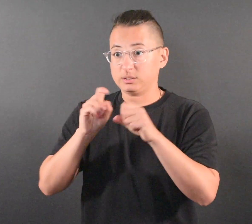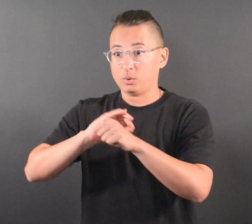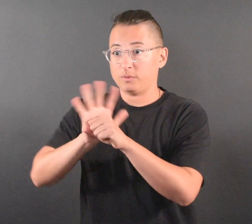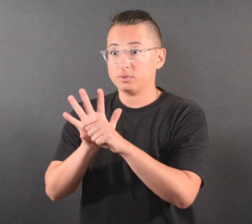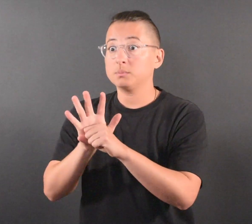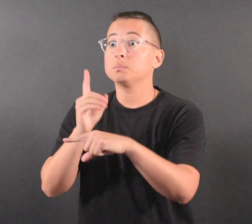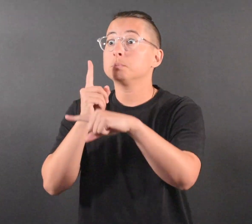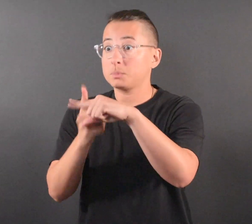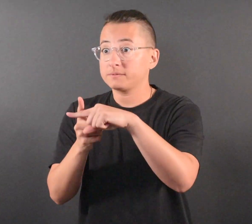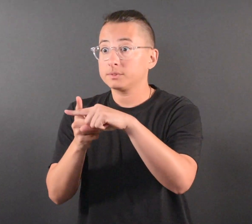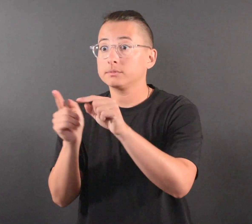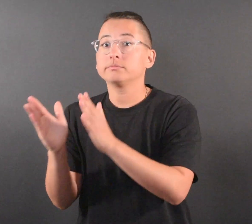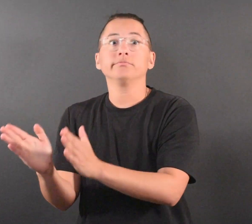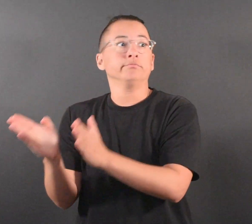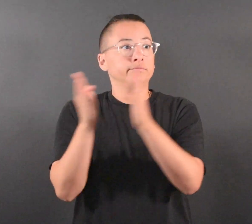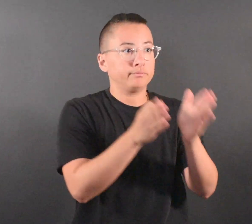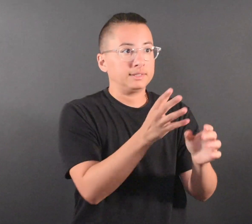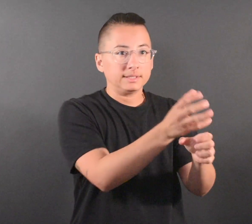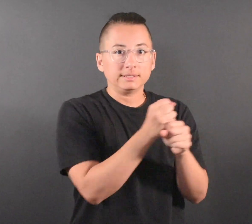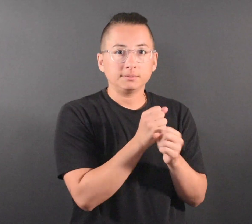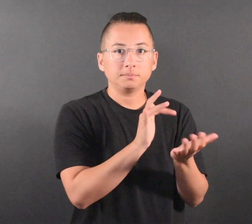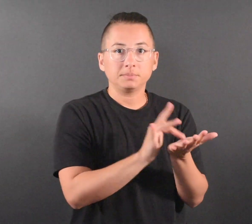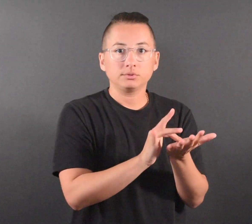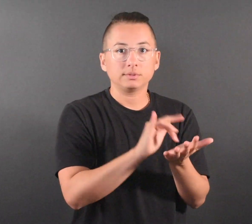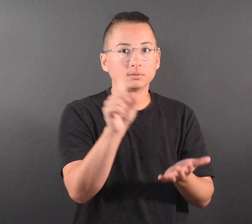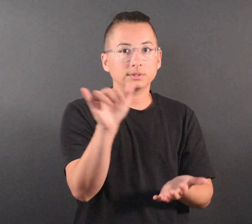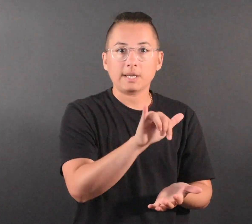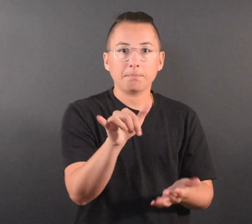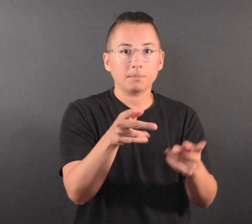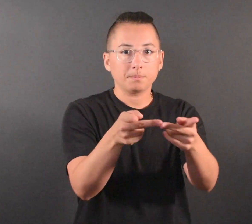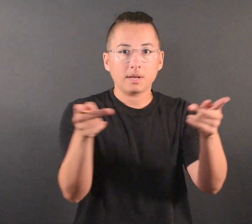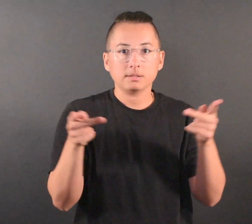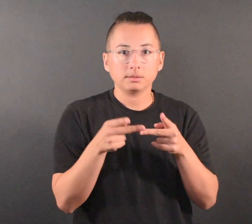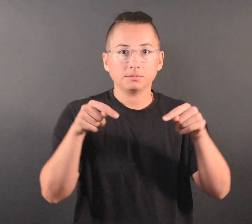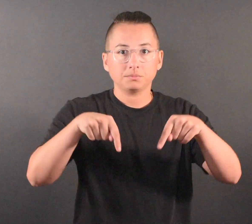you can get tested for COVID-19 and if you test positive, the on-site health care